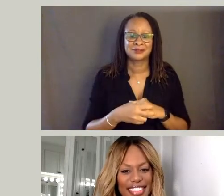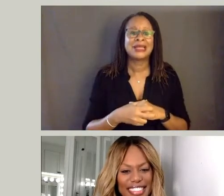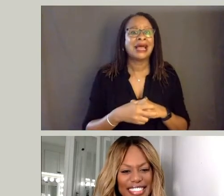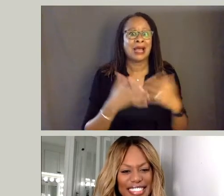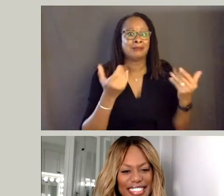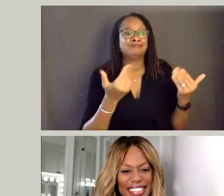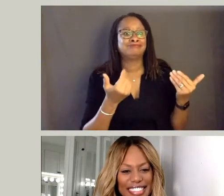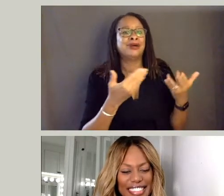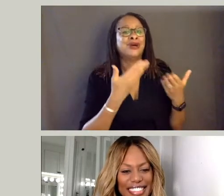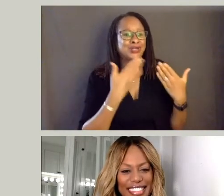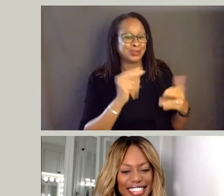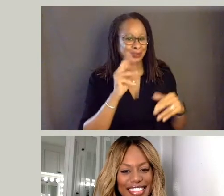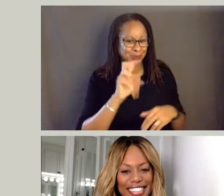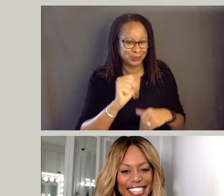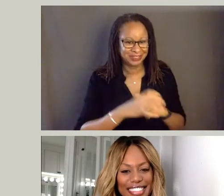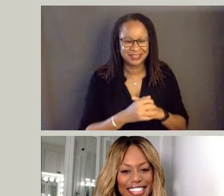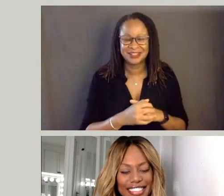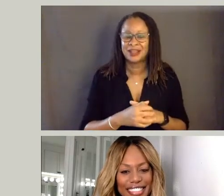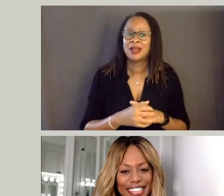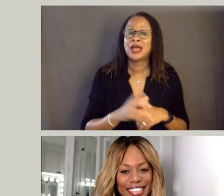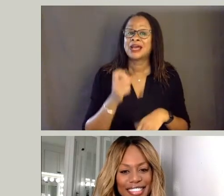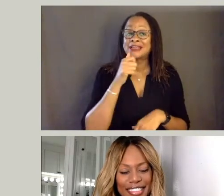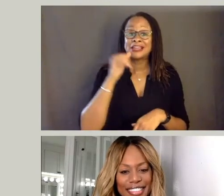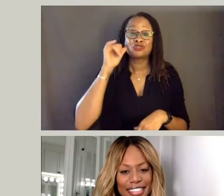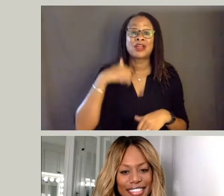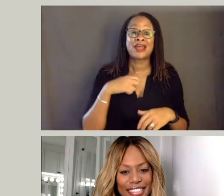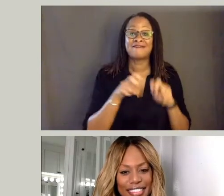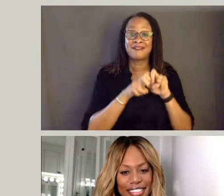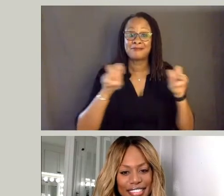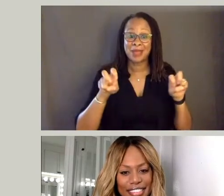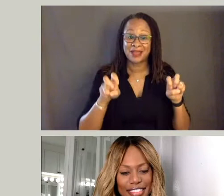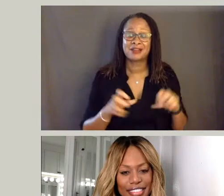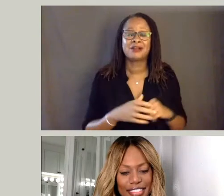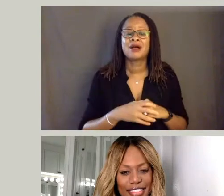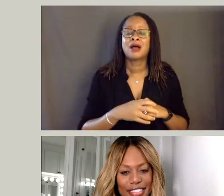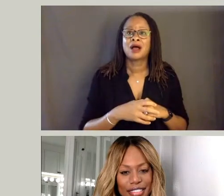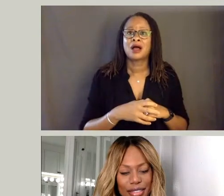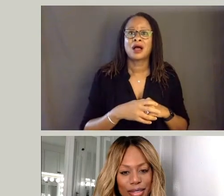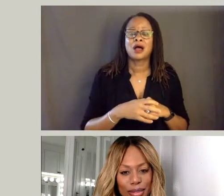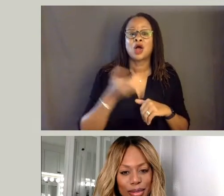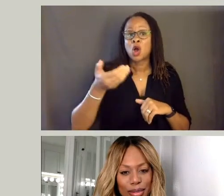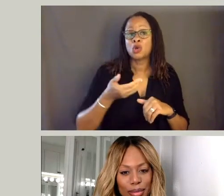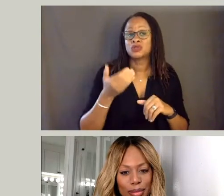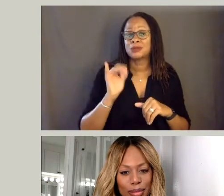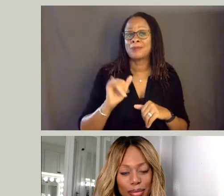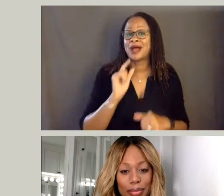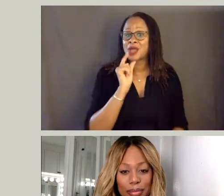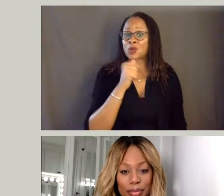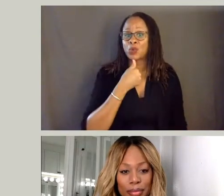So, yesterday we had a panel, a breakout session hosted by QueerDoc where we had two of our,